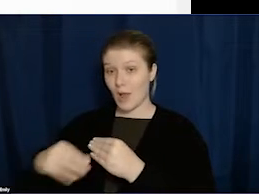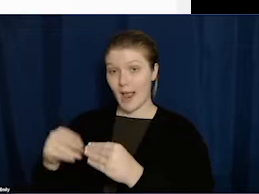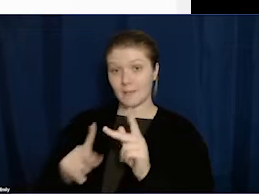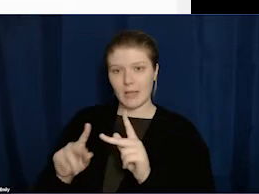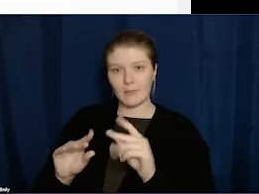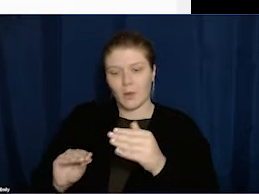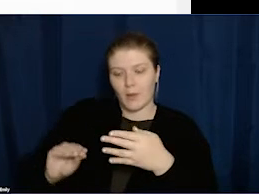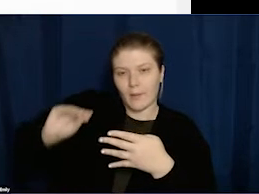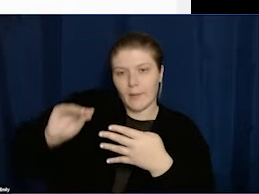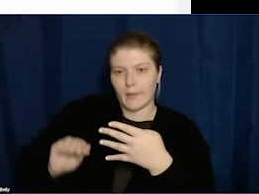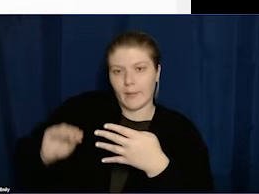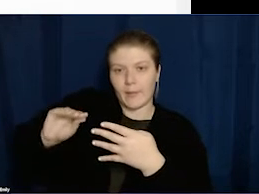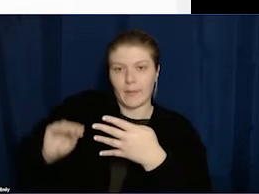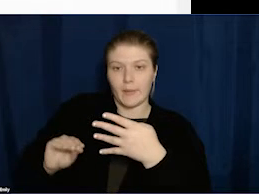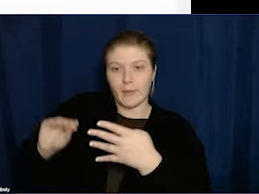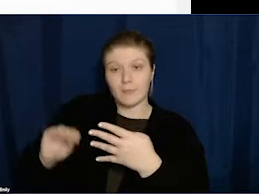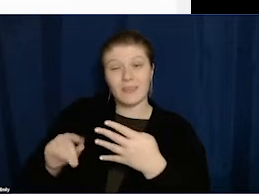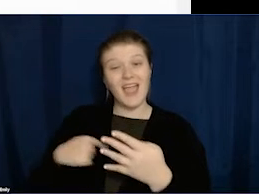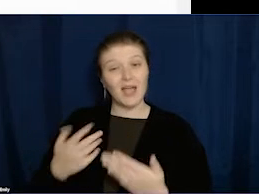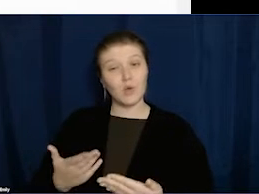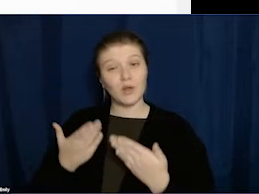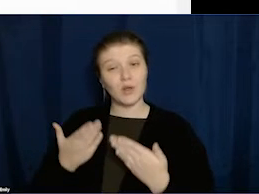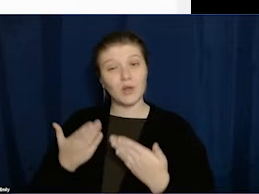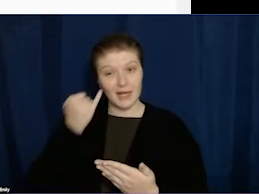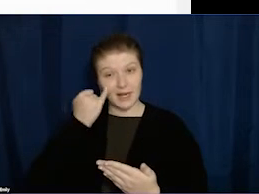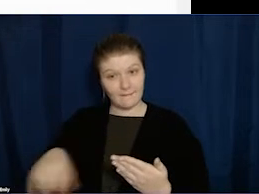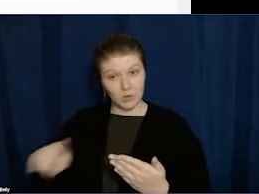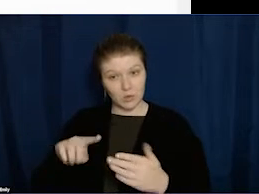that if you are doing a little bit of changing people,